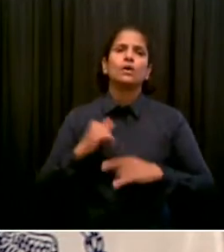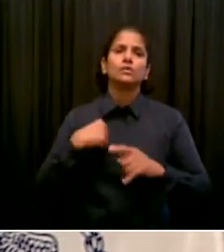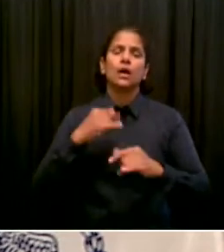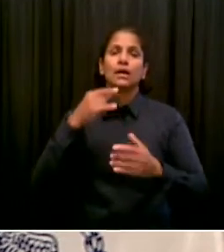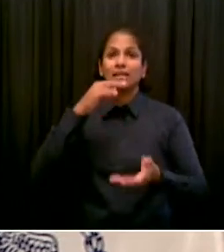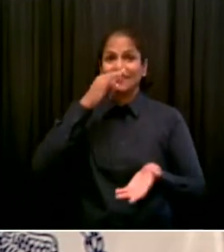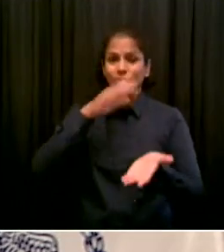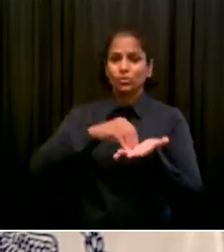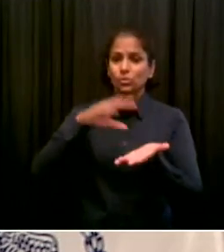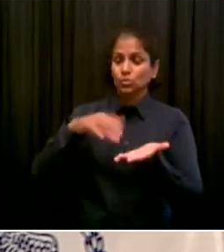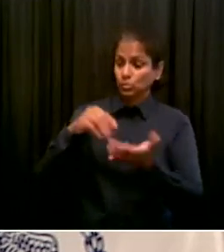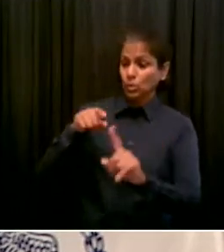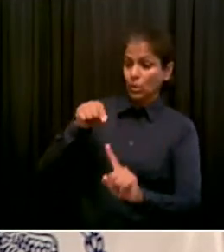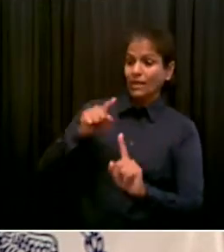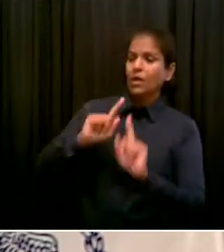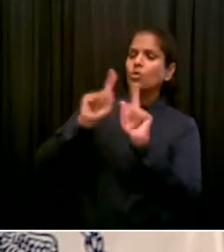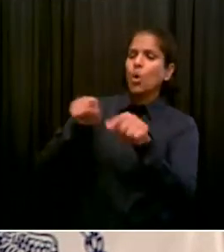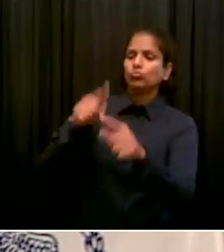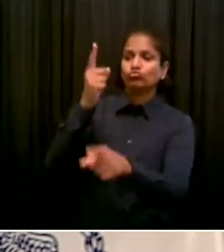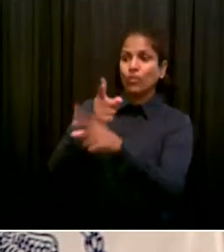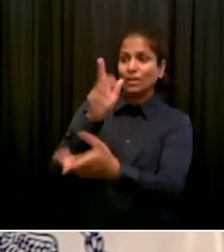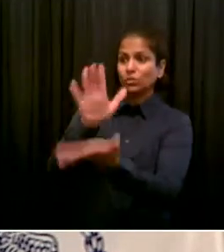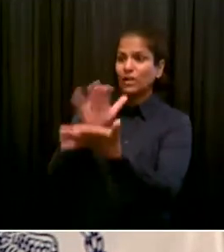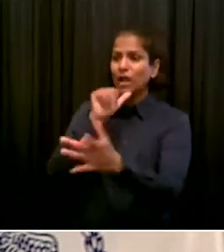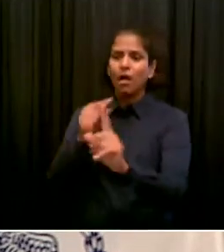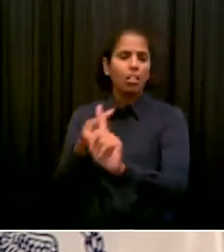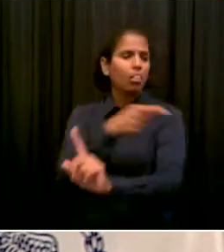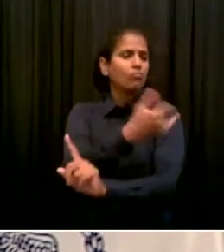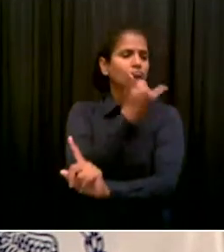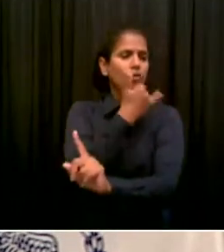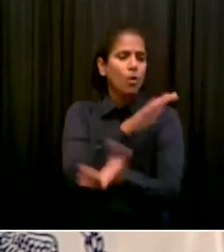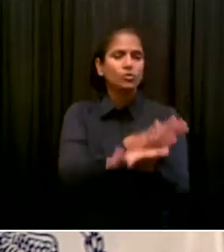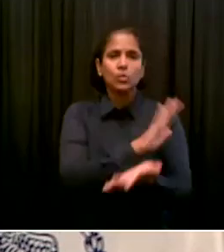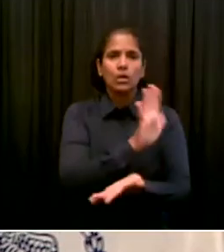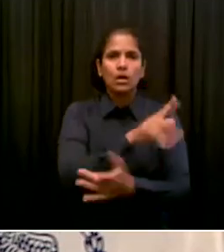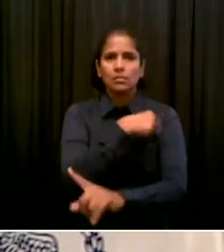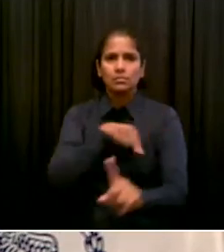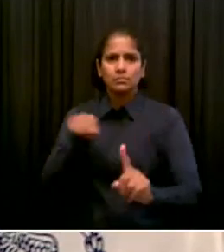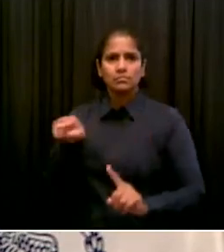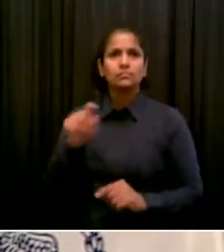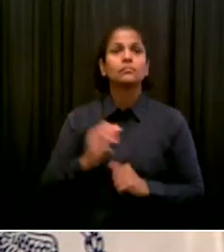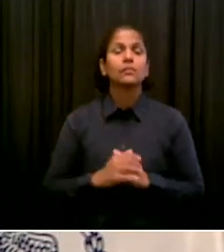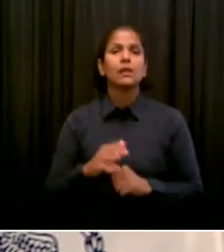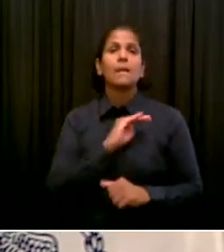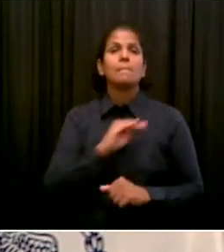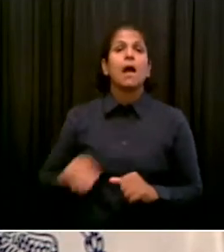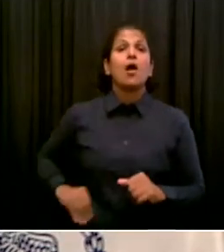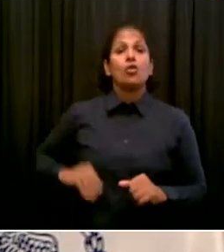WE ARE CONTINUING TO WORK WITH THE COMPANIES AND WE ARE GOING TO MAKE SURE THAT THE BUSING SITUATION IS RESOLVED AND WE CAN GET OUR FAMILIES TO SCHOOL